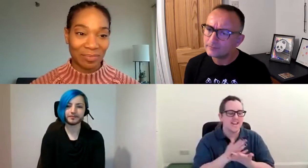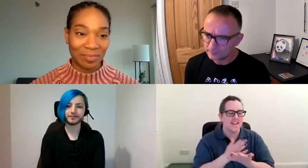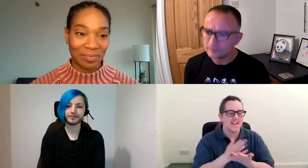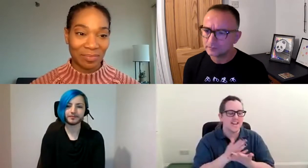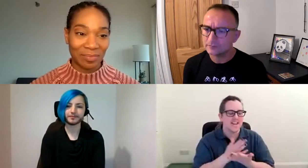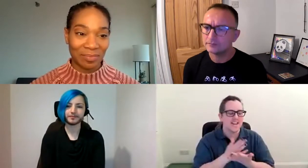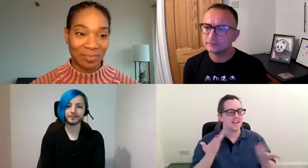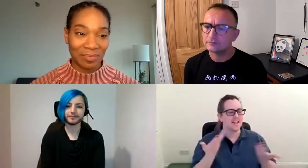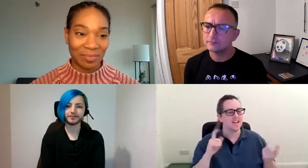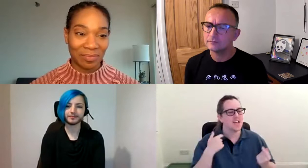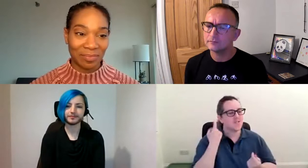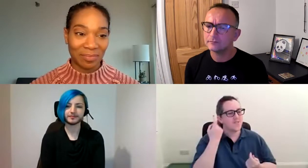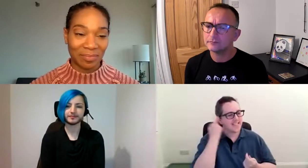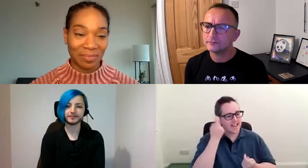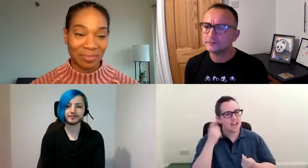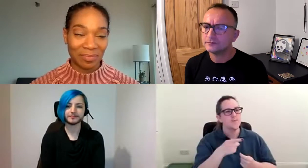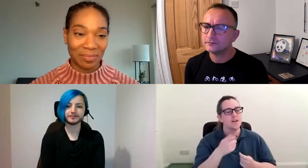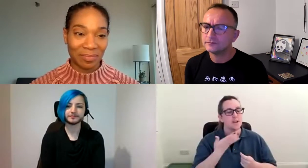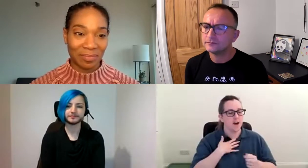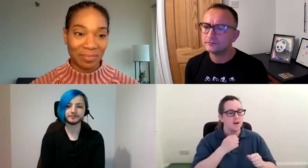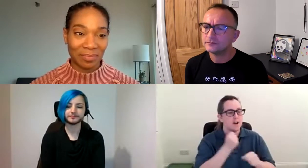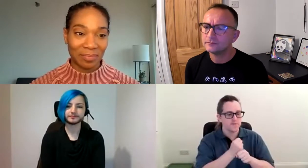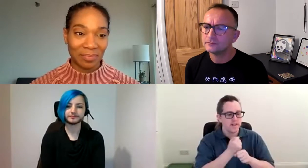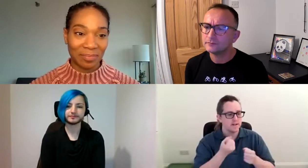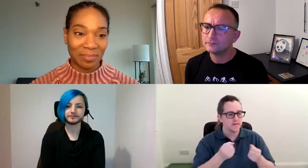of_course, we want to ask deaf members of the community